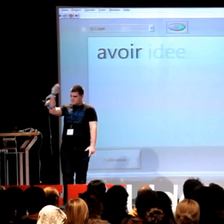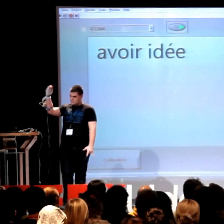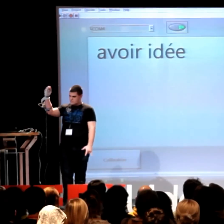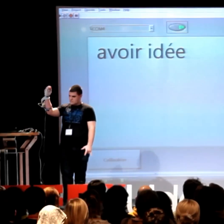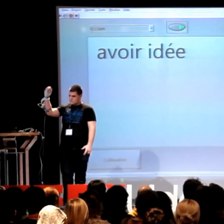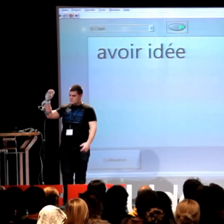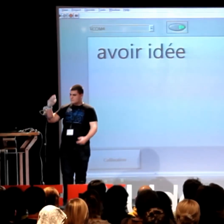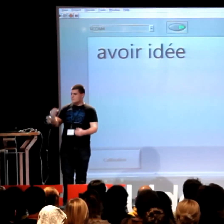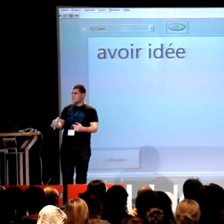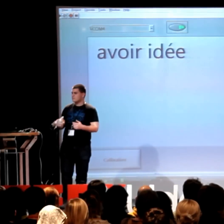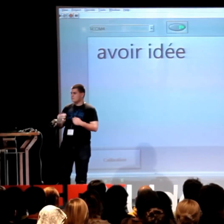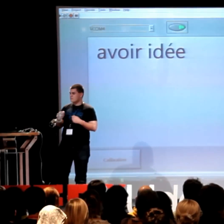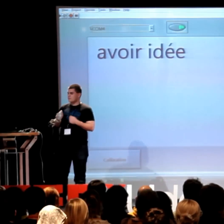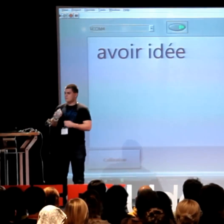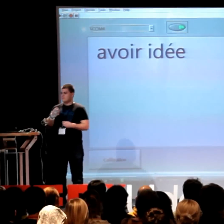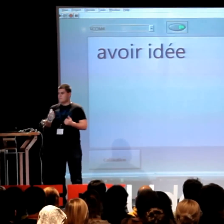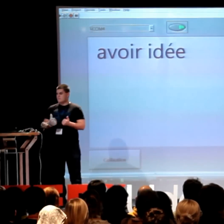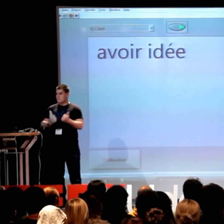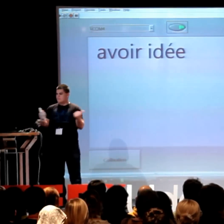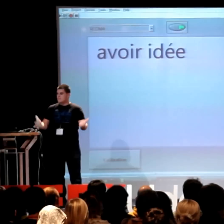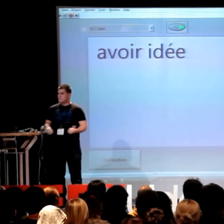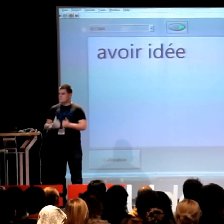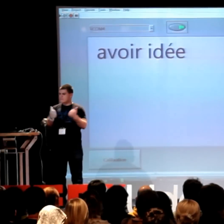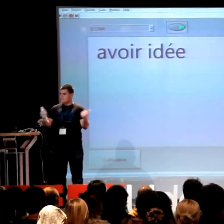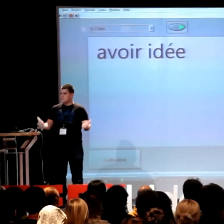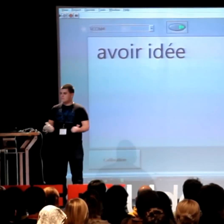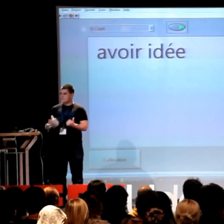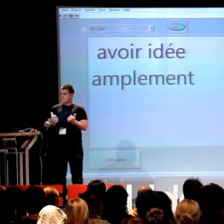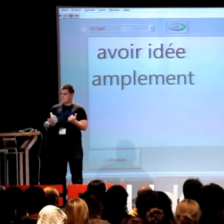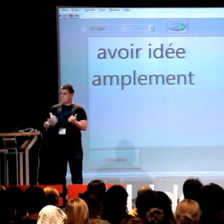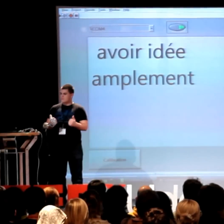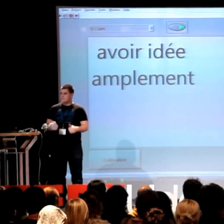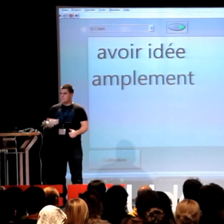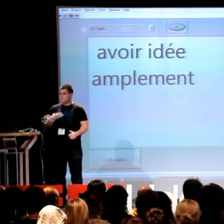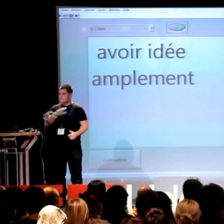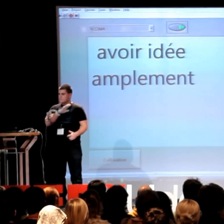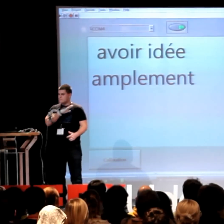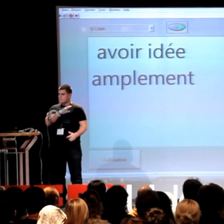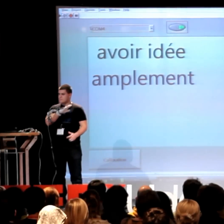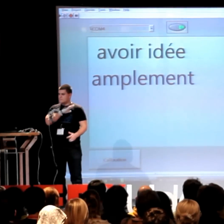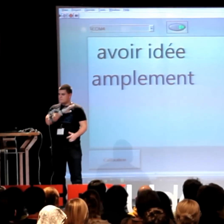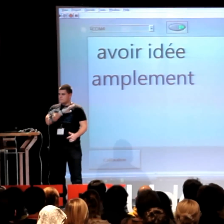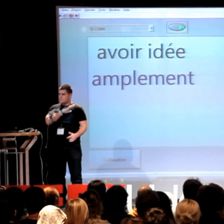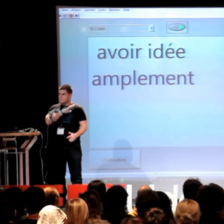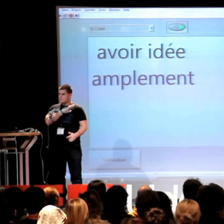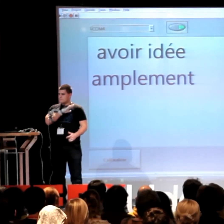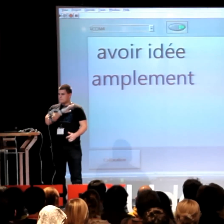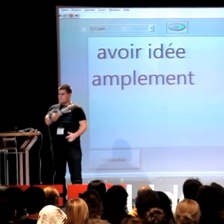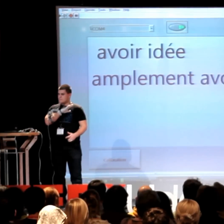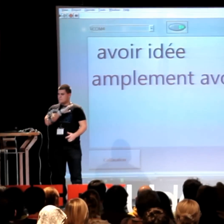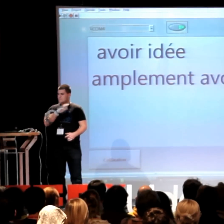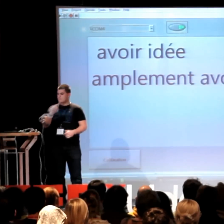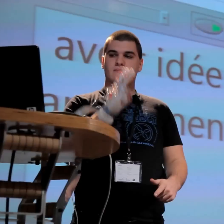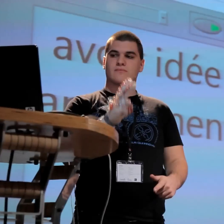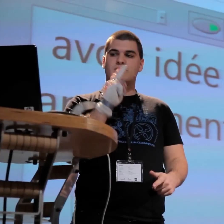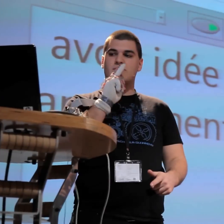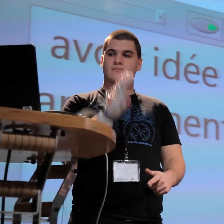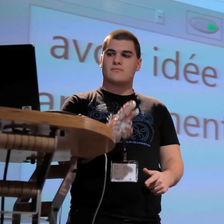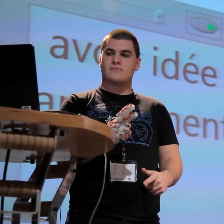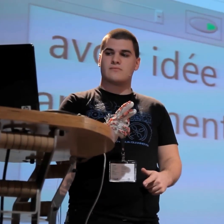...idea... ...plenty... ...to have...